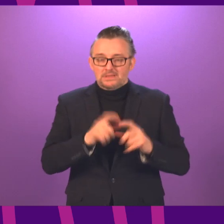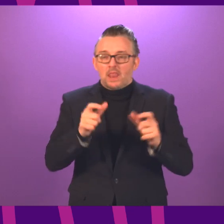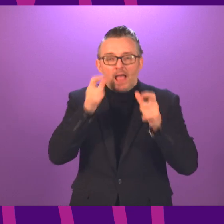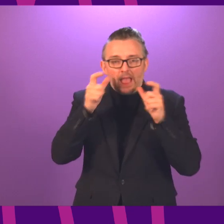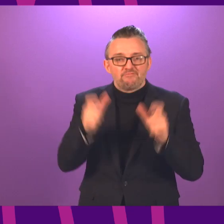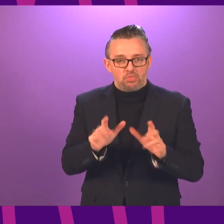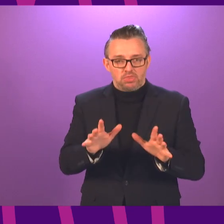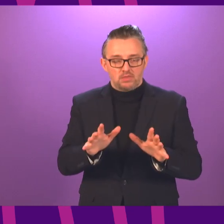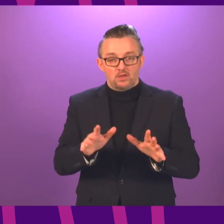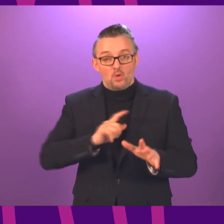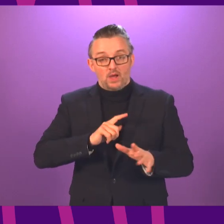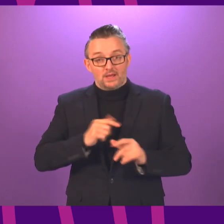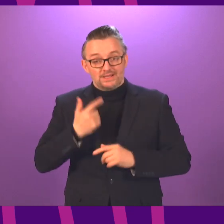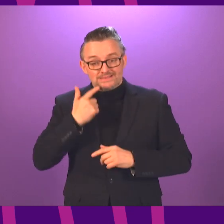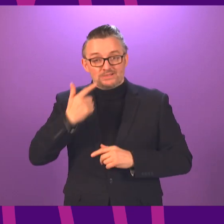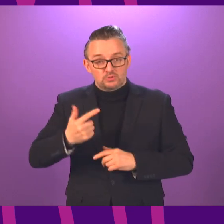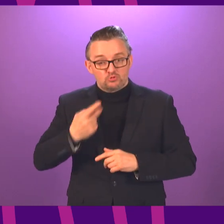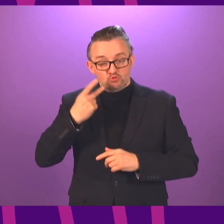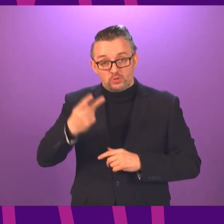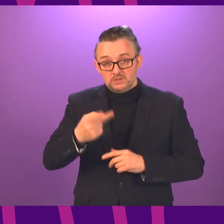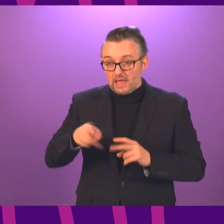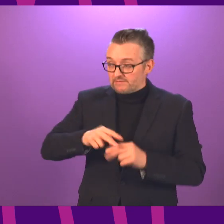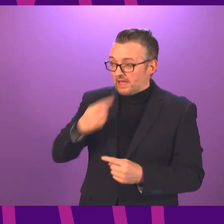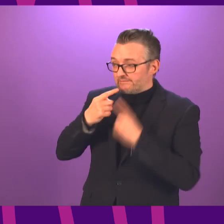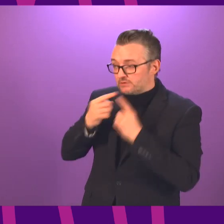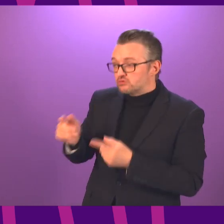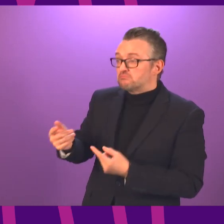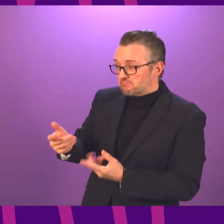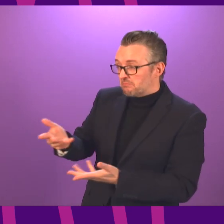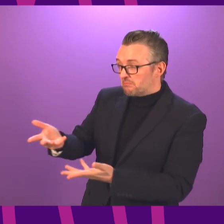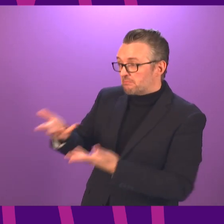I want to be clear that, in the coming weeks, if the data allows and positive trends continue,